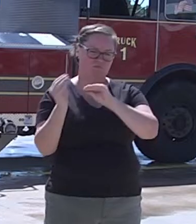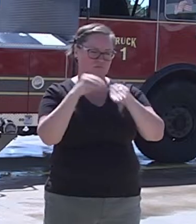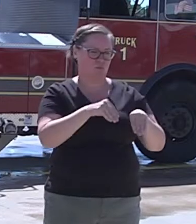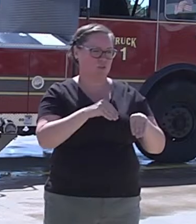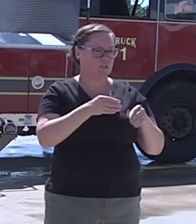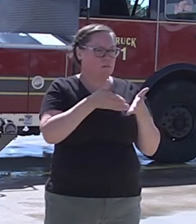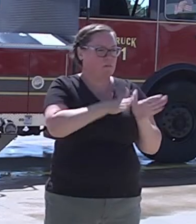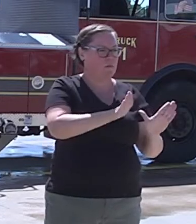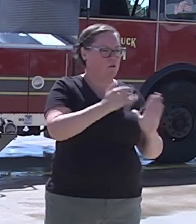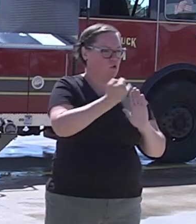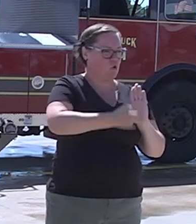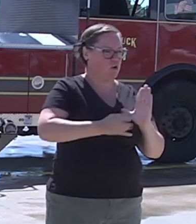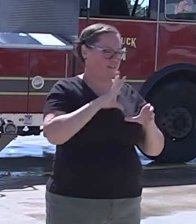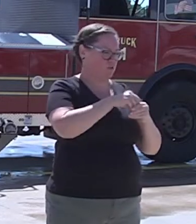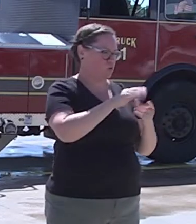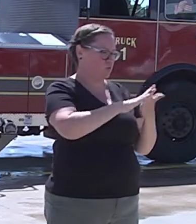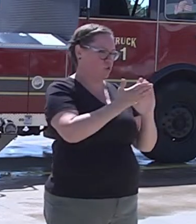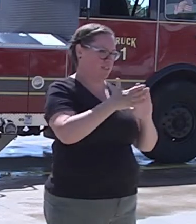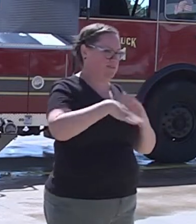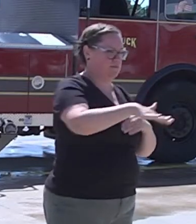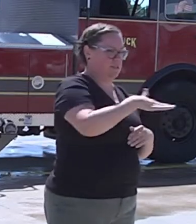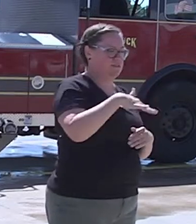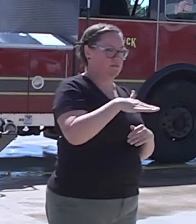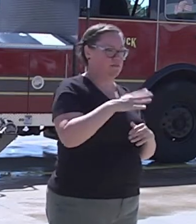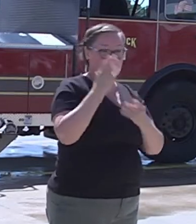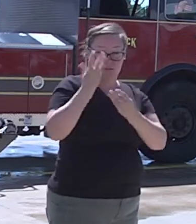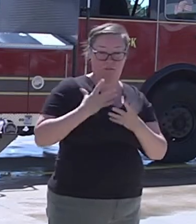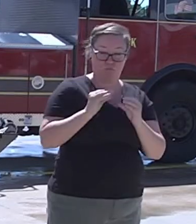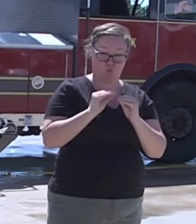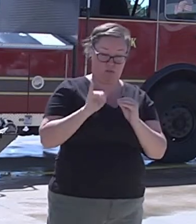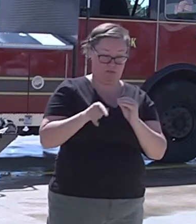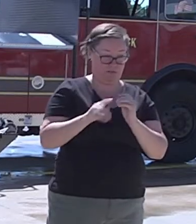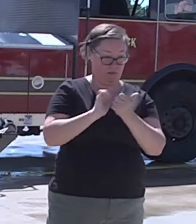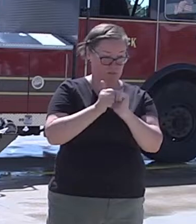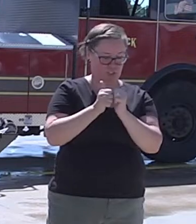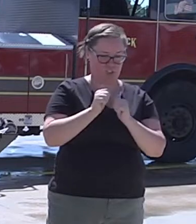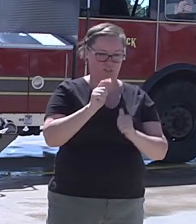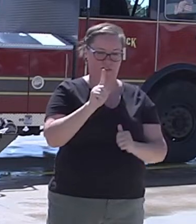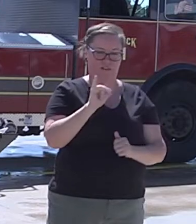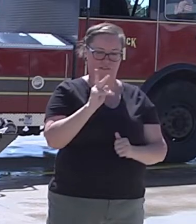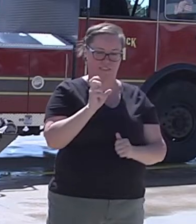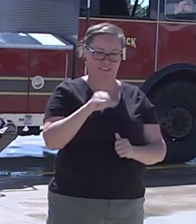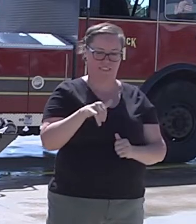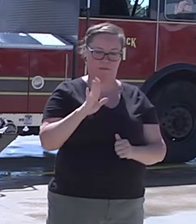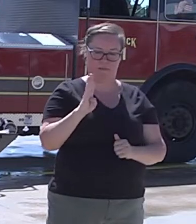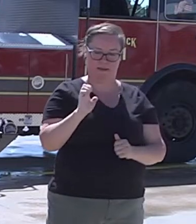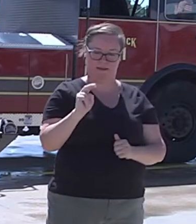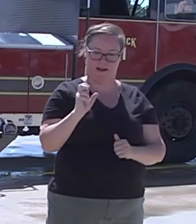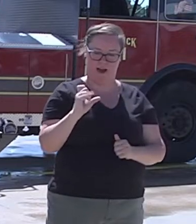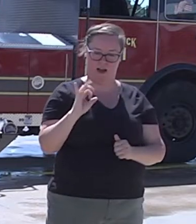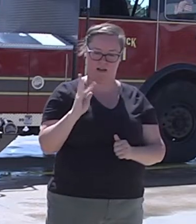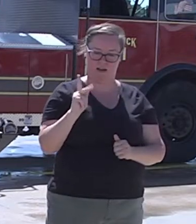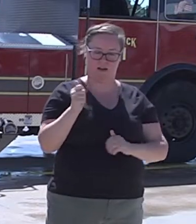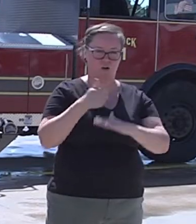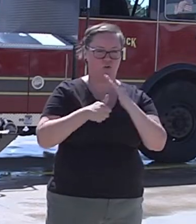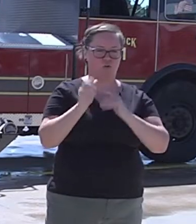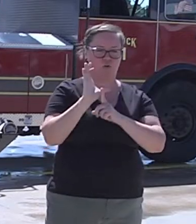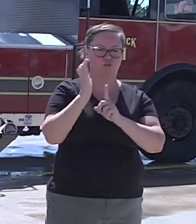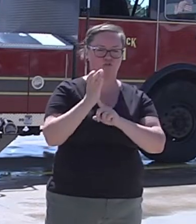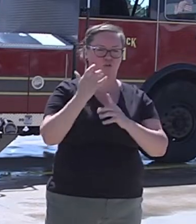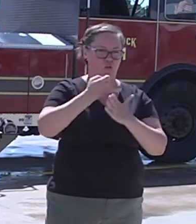to tell us more about this competition is Lindsay Baka with the cultural arts department Lindsay